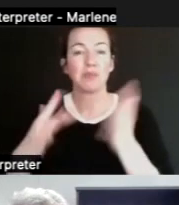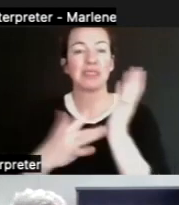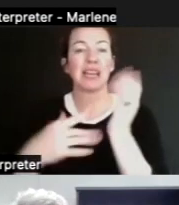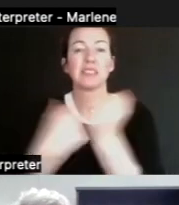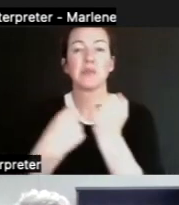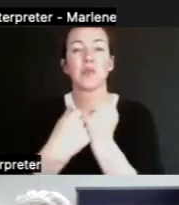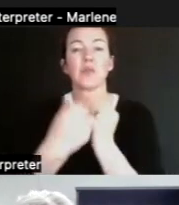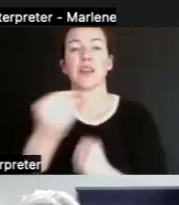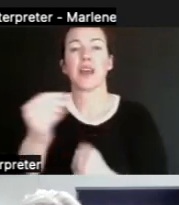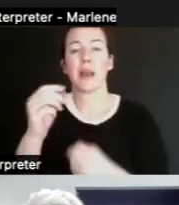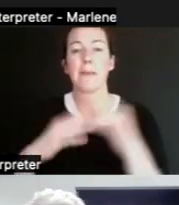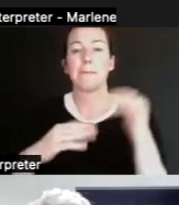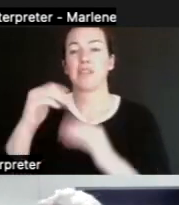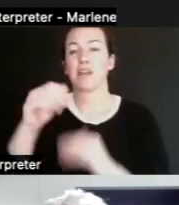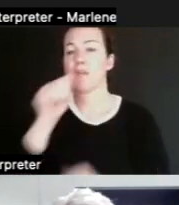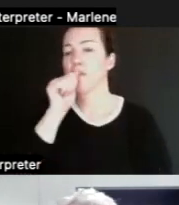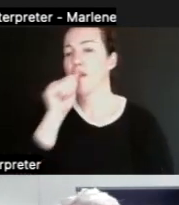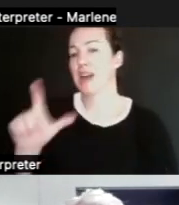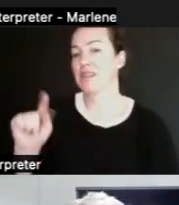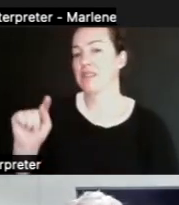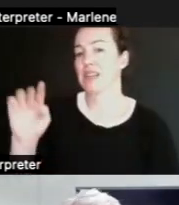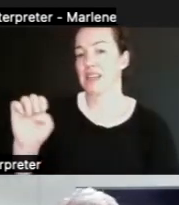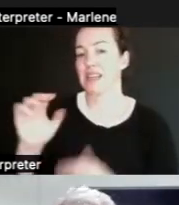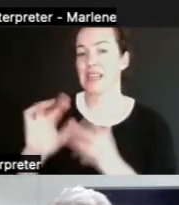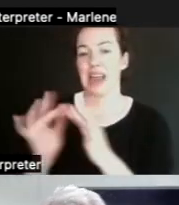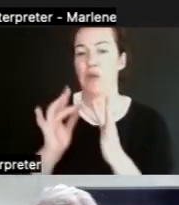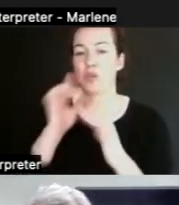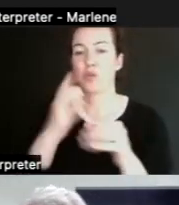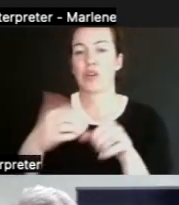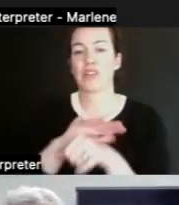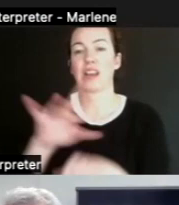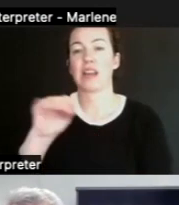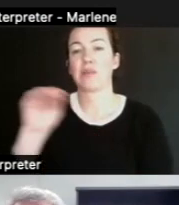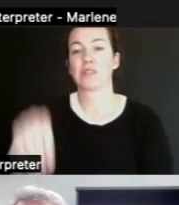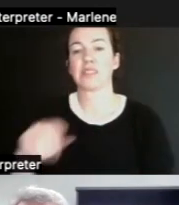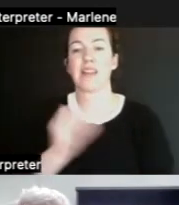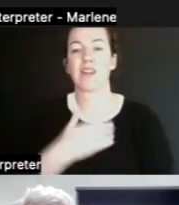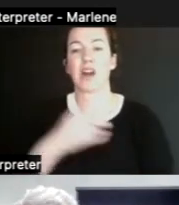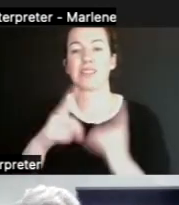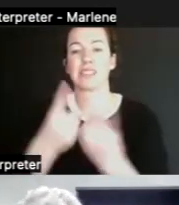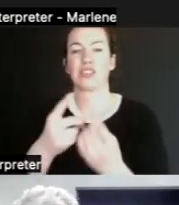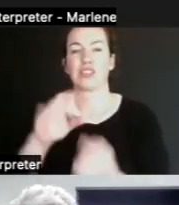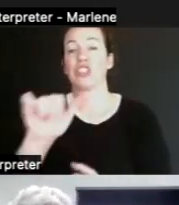a private LTE network. They'll cover 80% of our district when it's done. So January 2024ish.